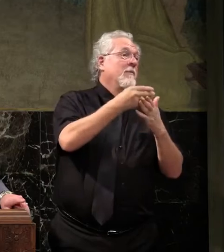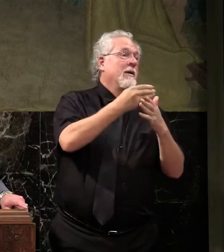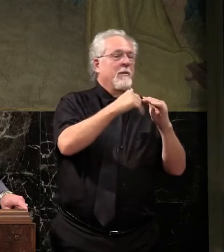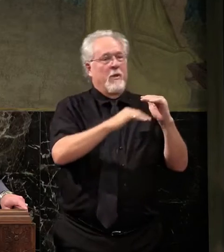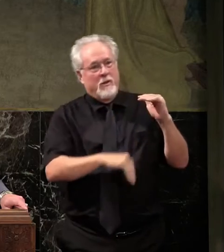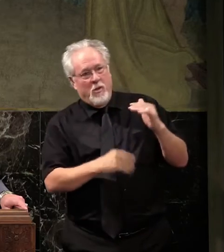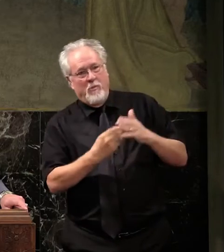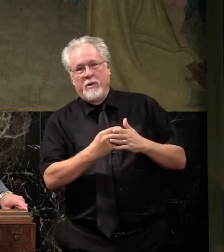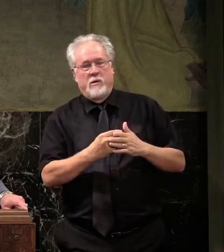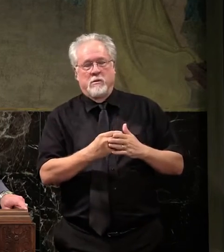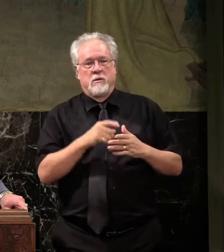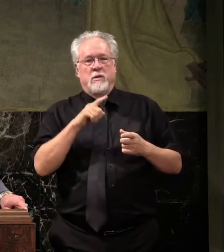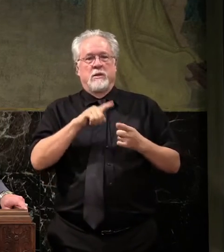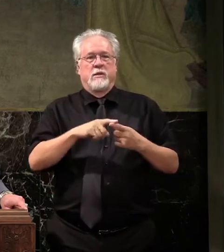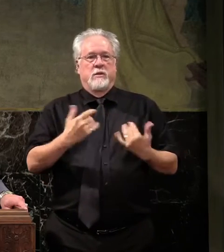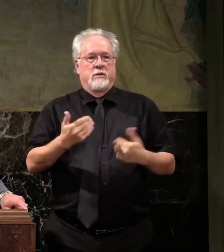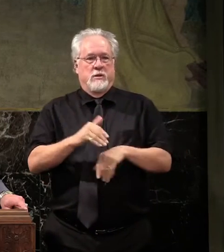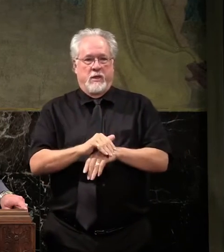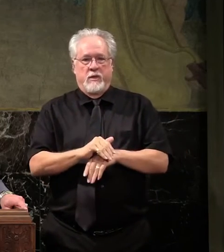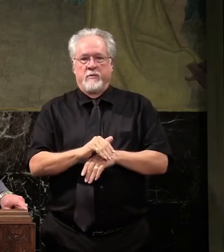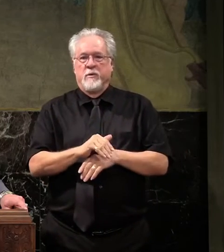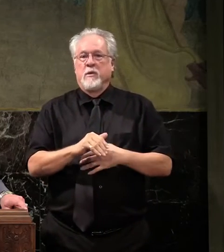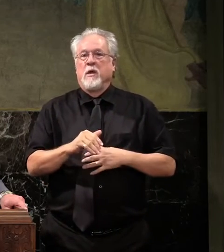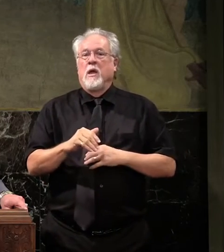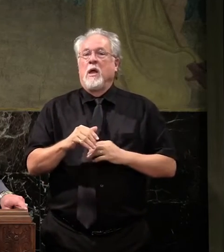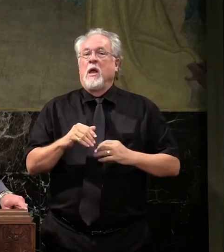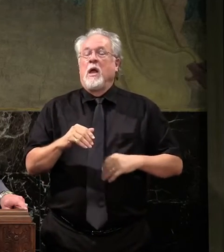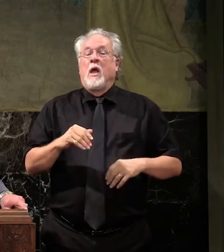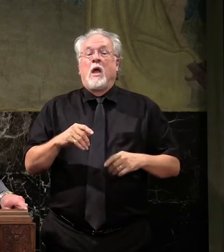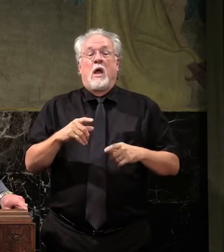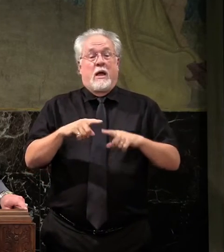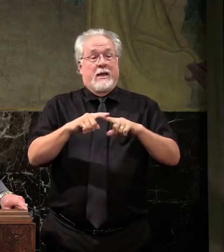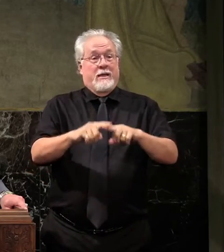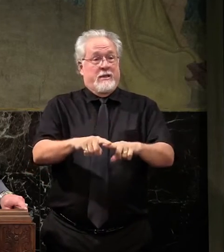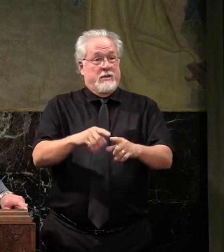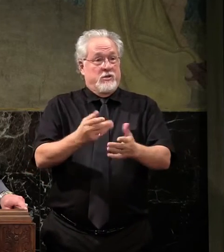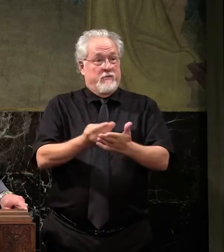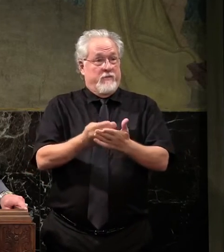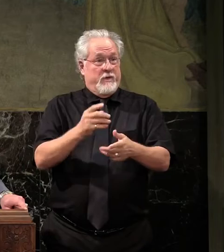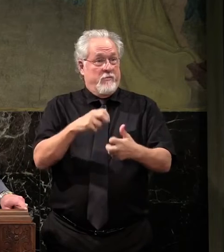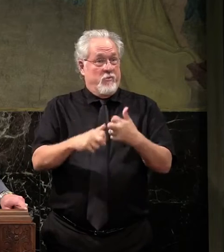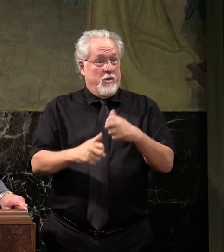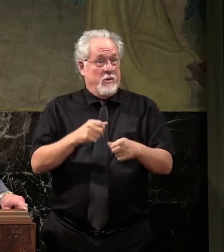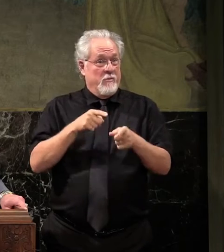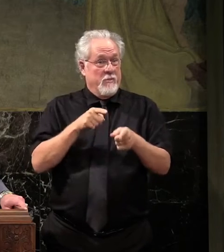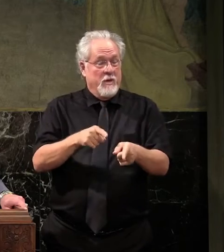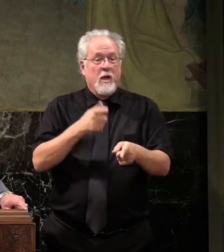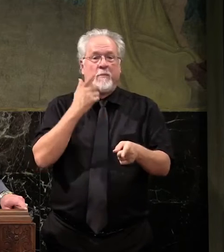and the reason to continue funding is such a problem is because it directs all